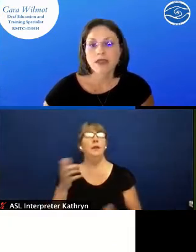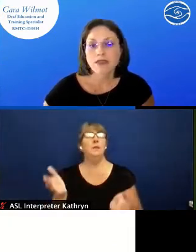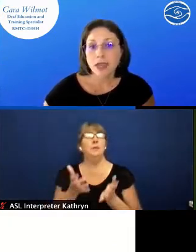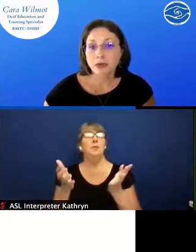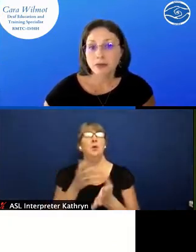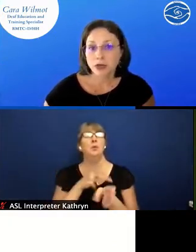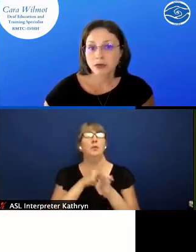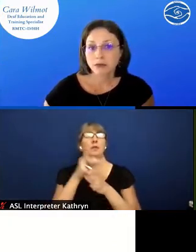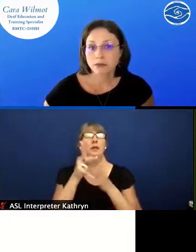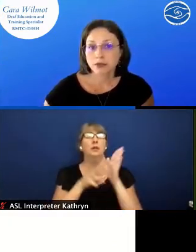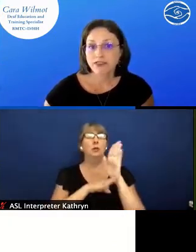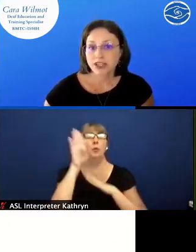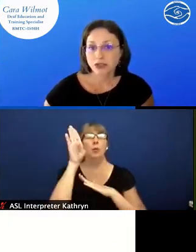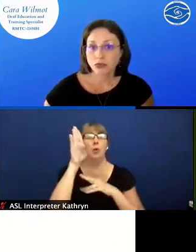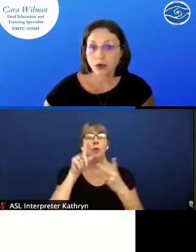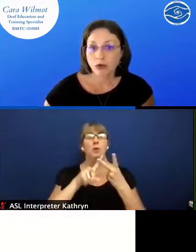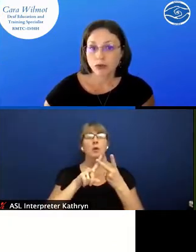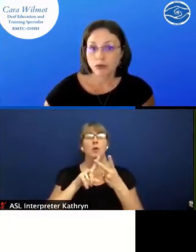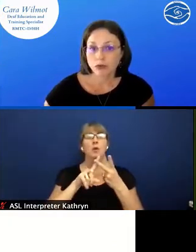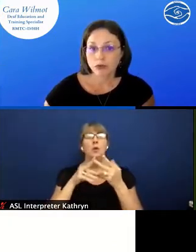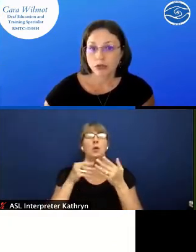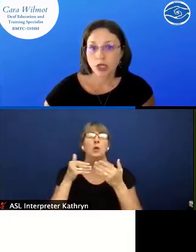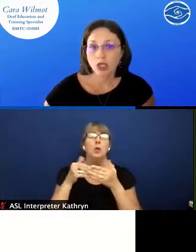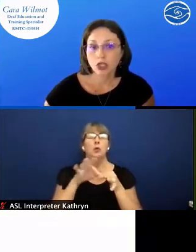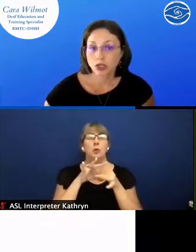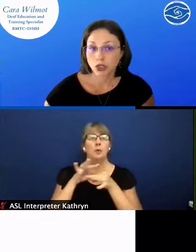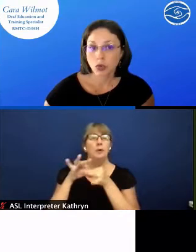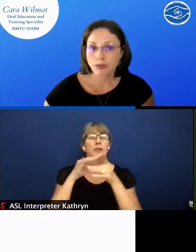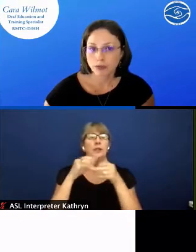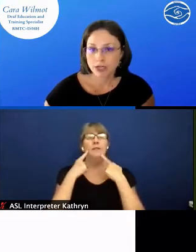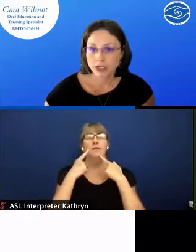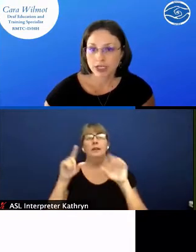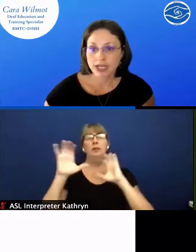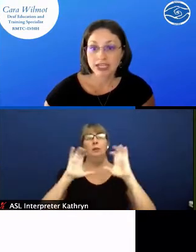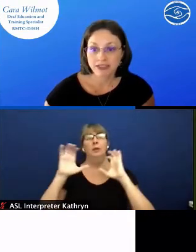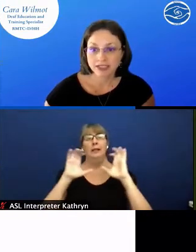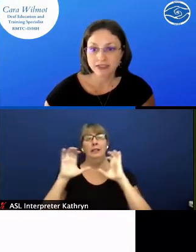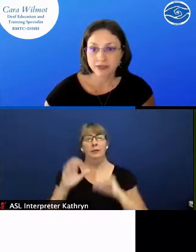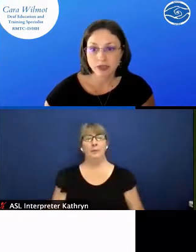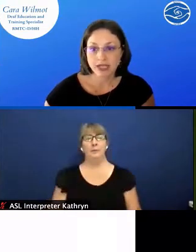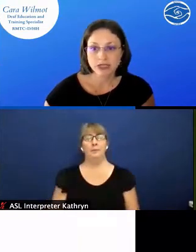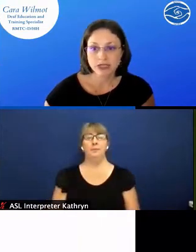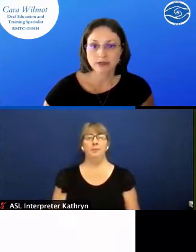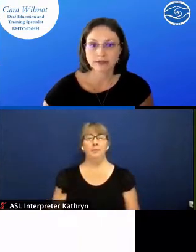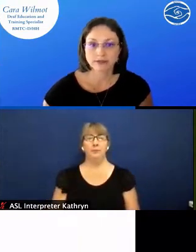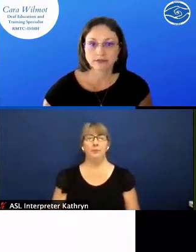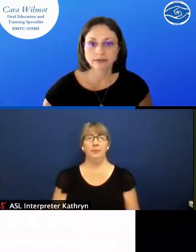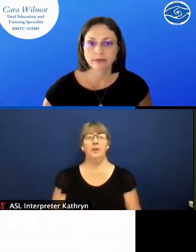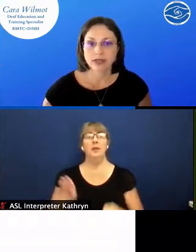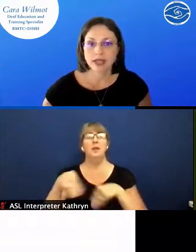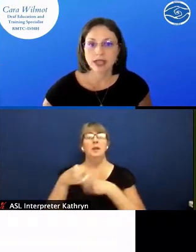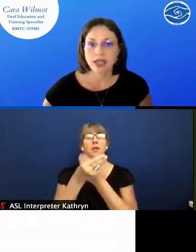They promote professional growth closer cooperation in effective communication.